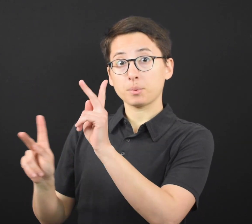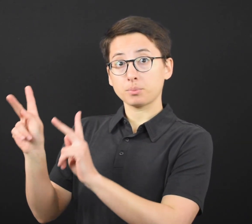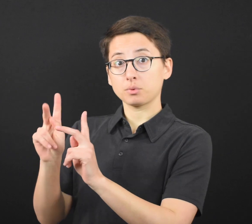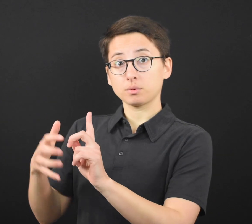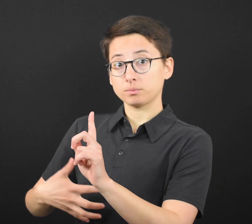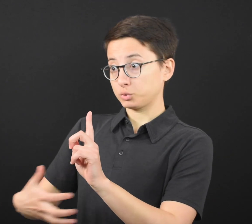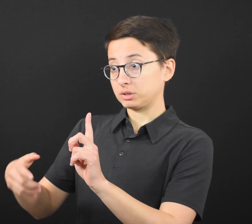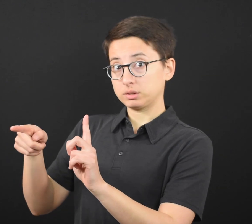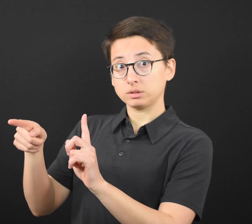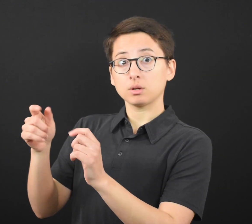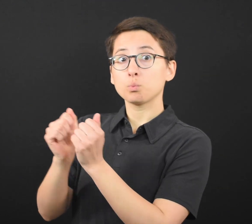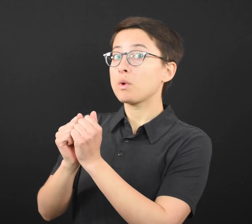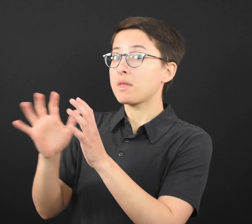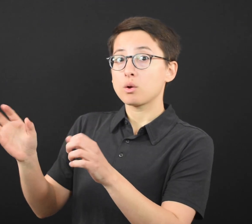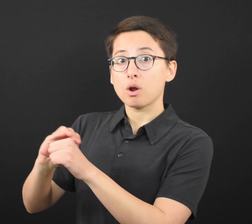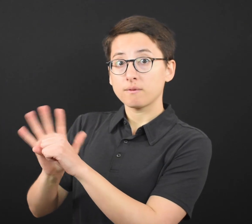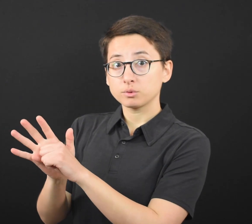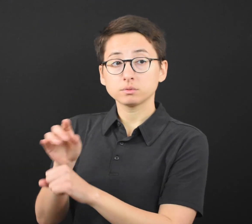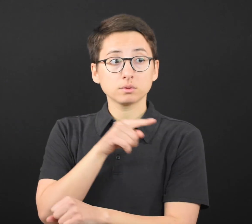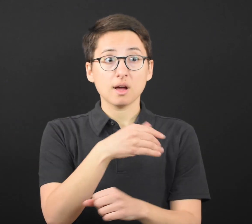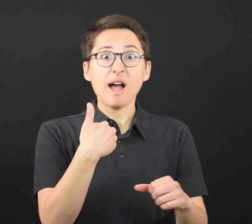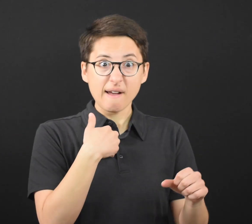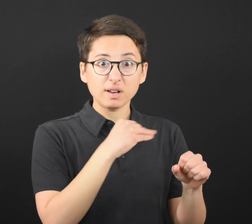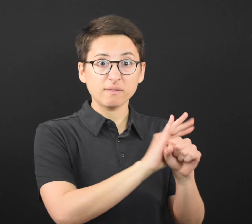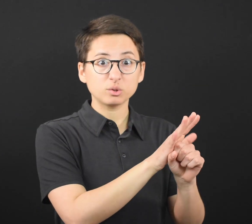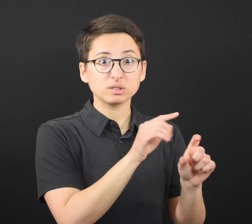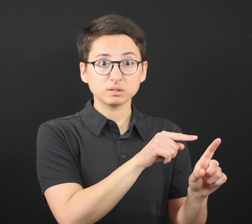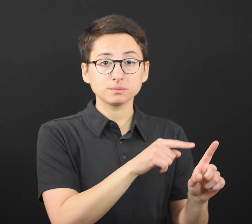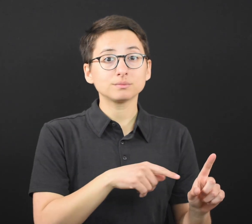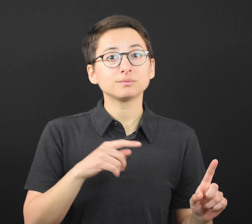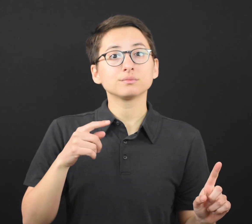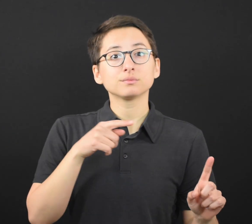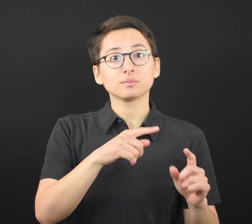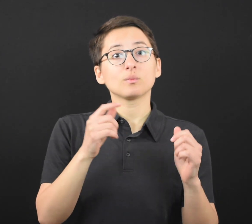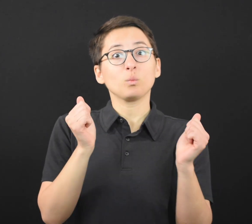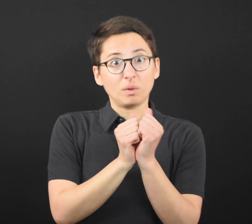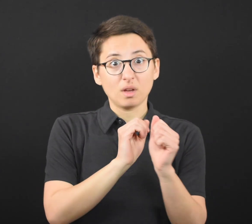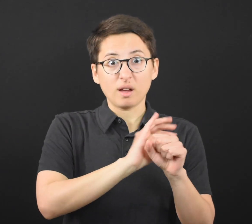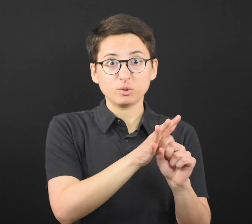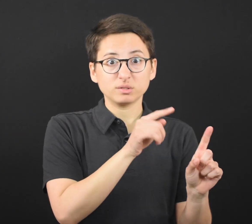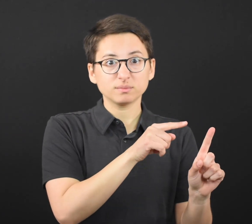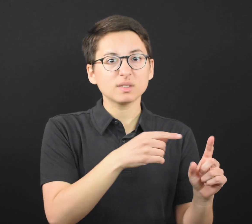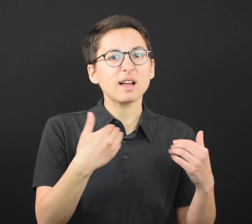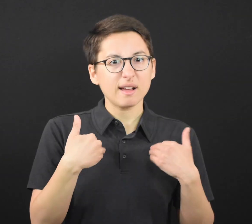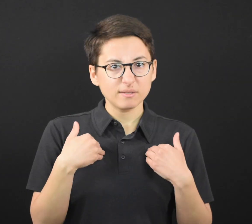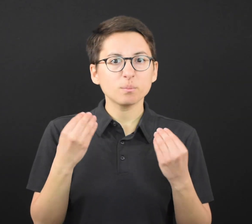risk for other poor outcomes related to pregnancy compared to pregnant people without COVID-19.